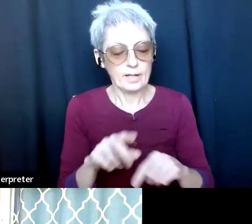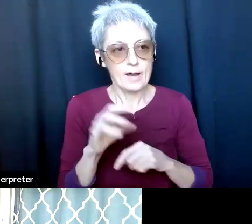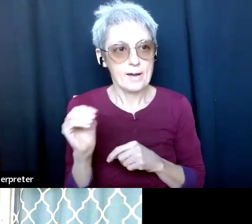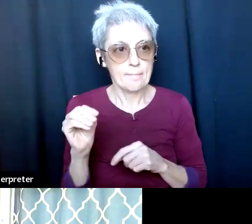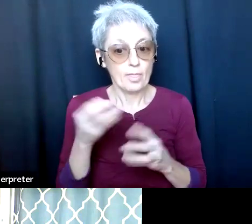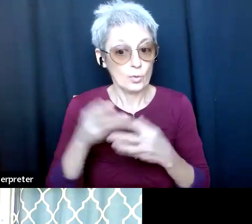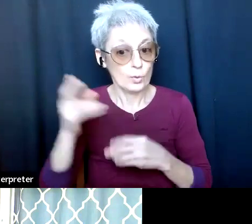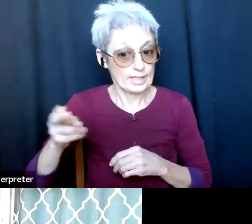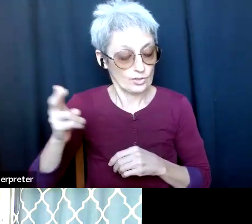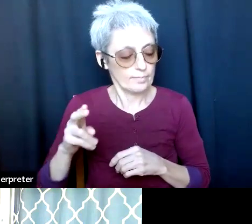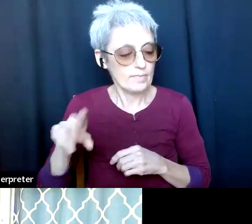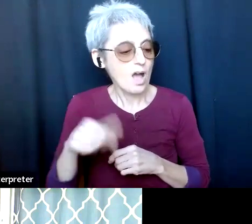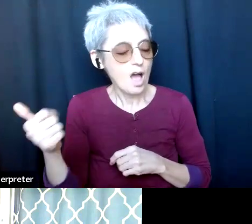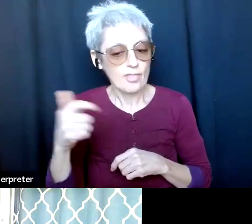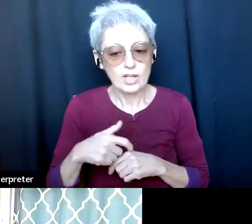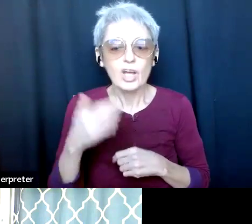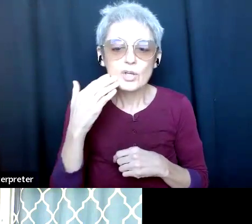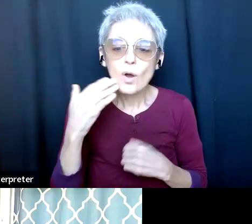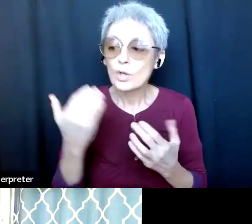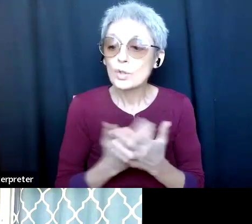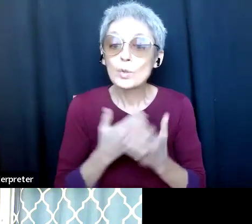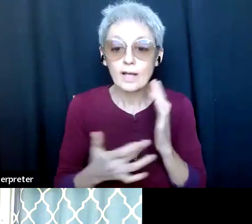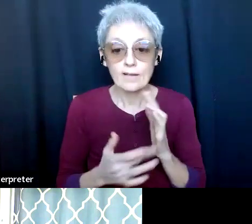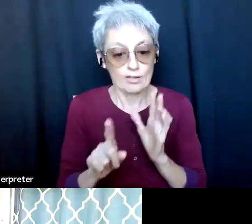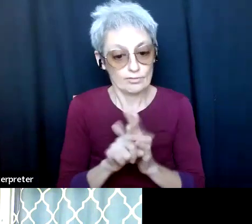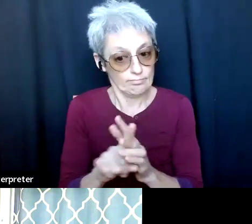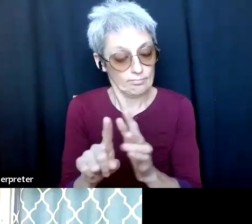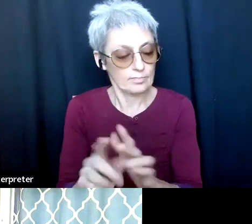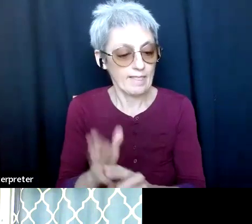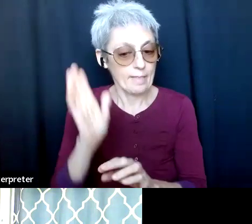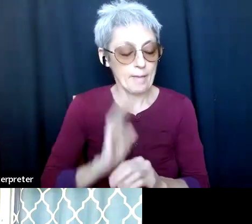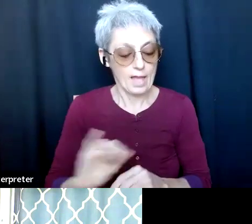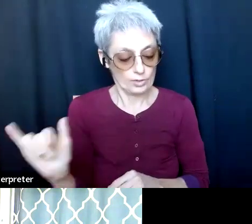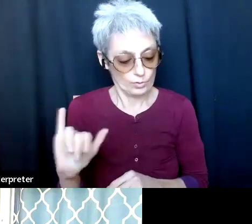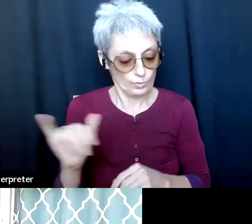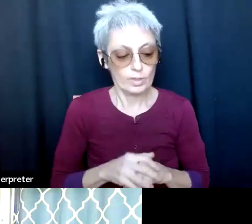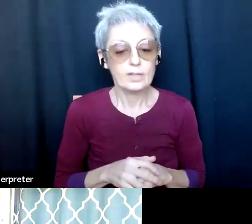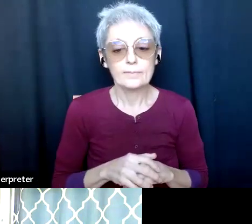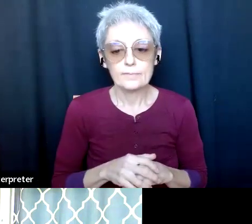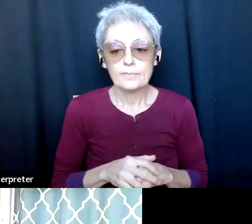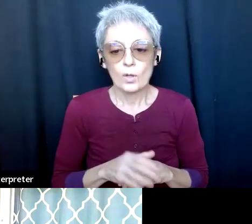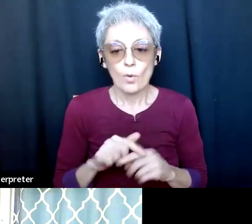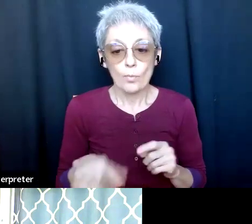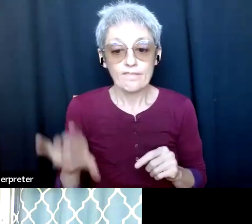at home with better sound presentation hardware, which is something that might happen and that